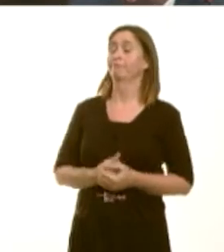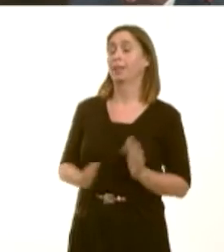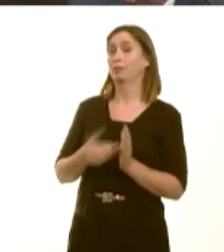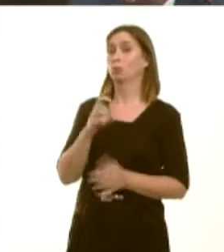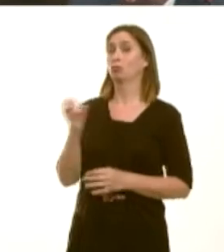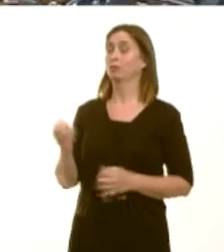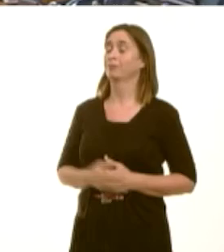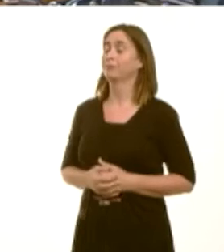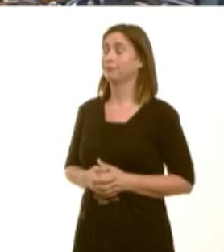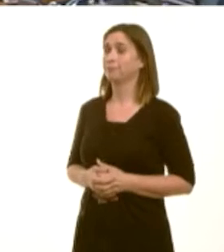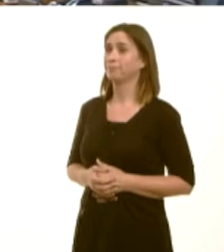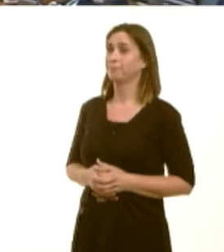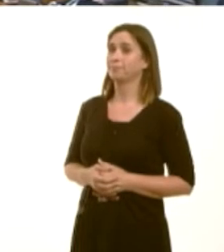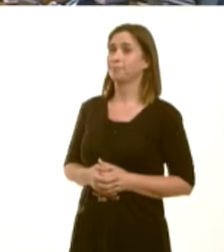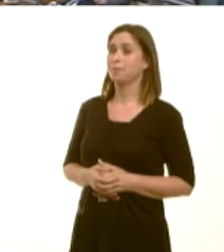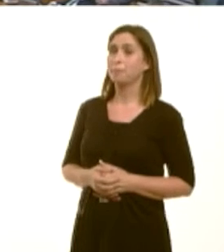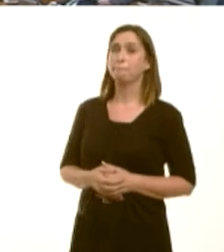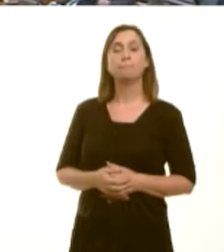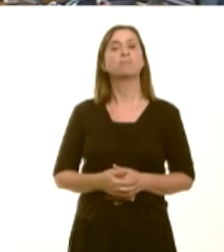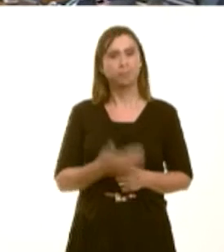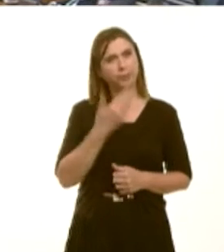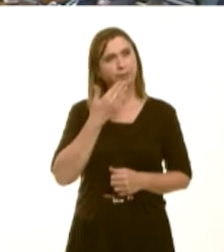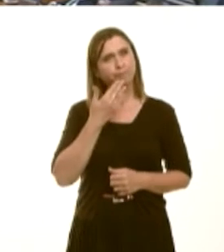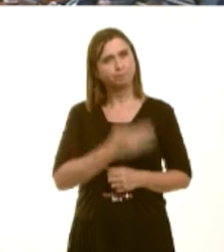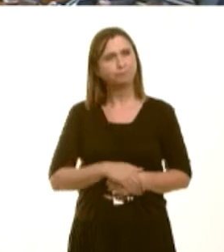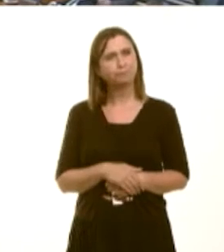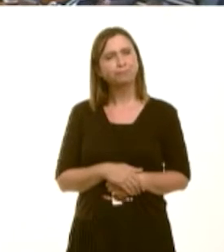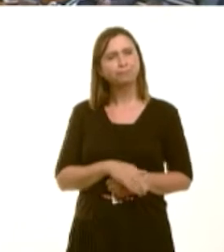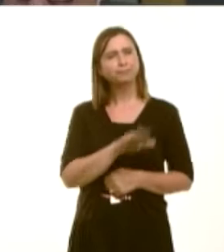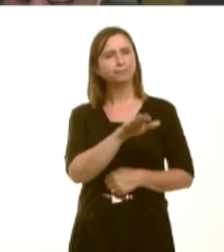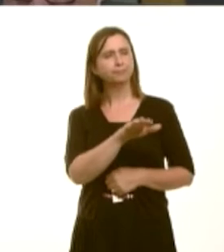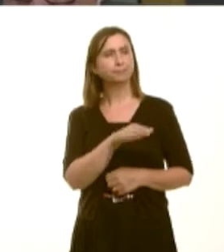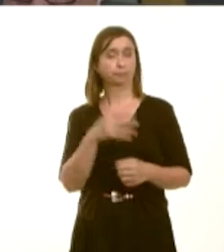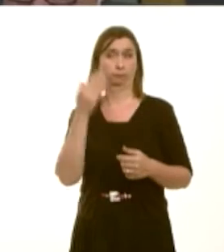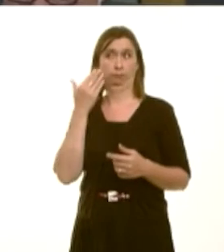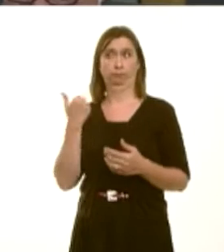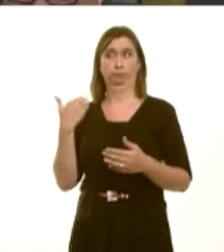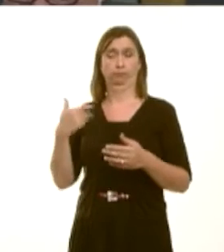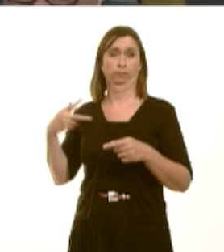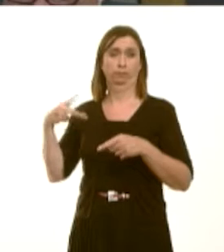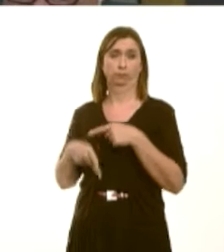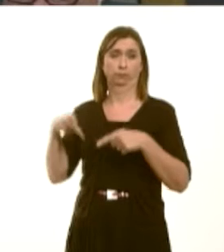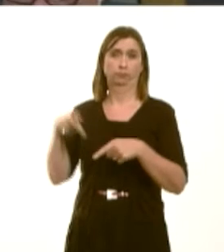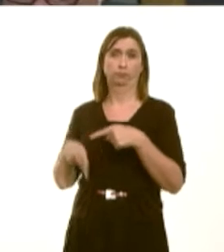being able to attract jobs. Simon Thomas: First Minister, in a period of cuts in public expenditure, any steps that